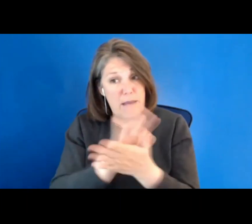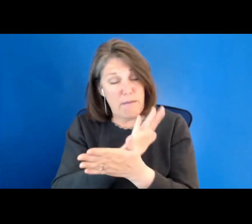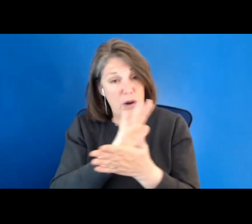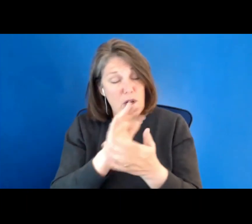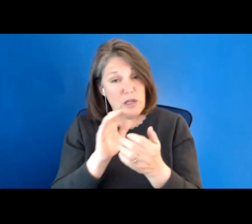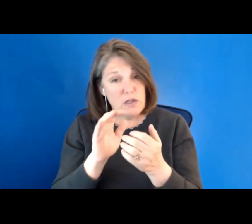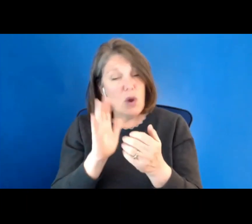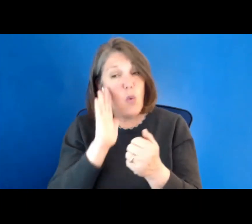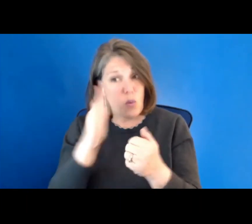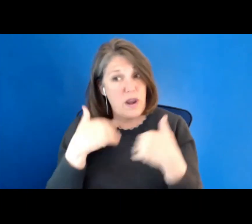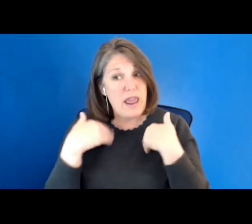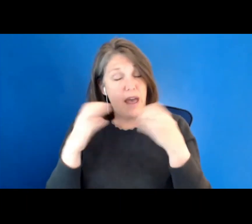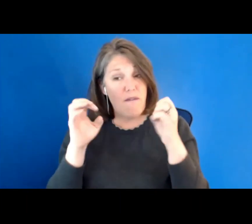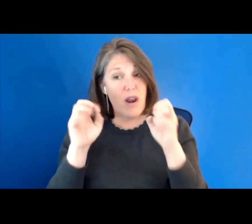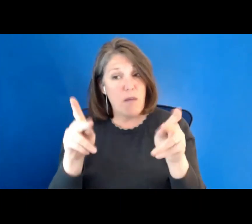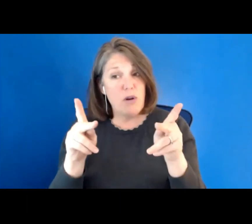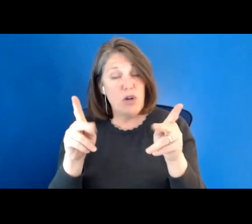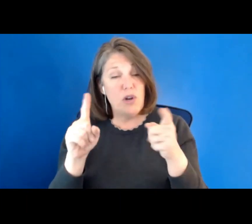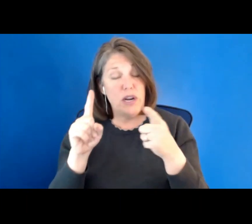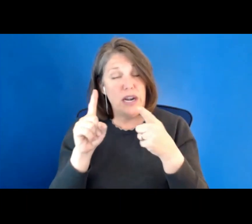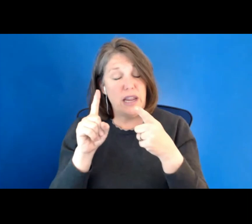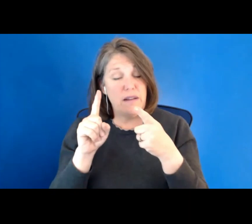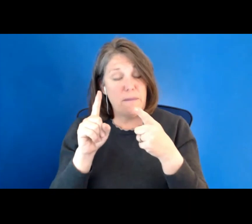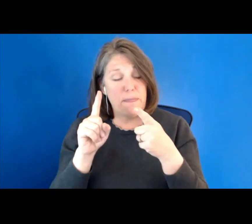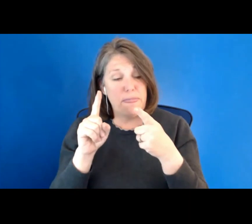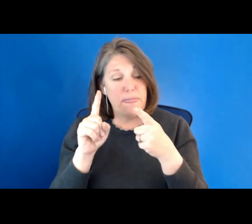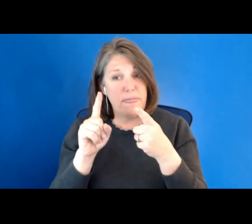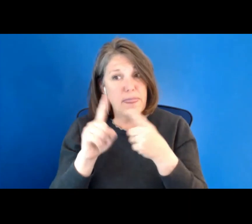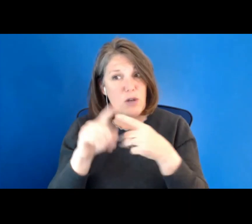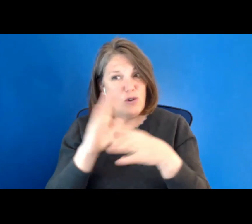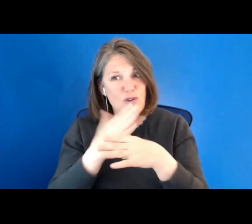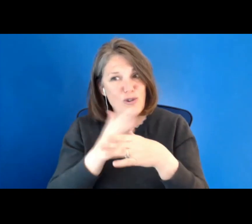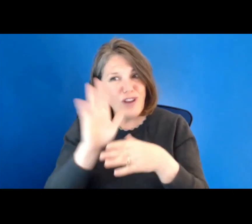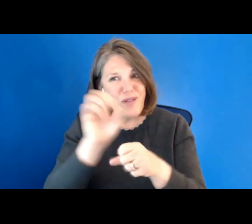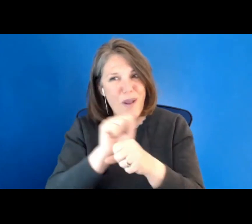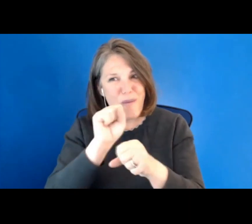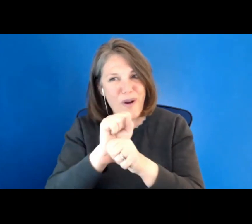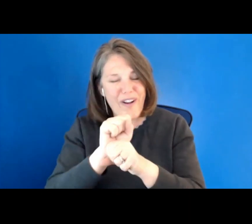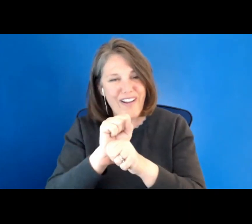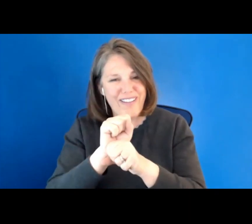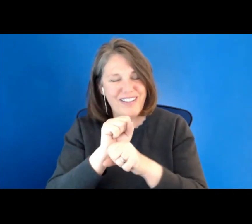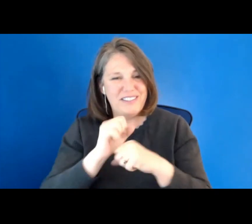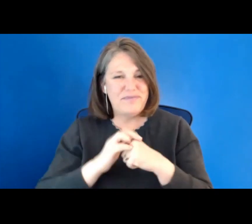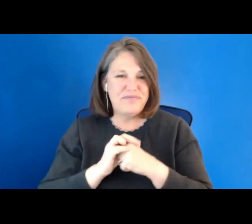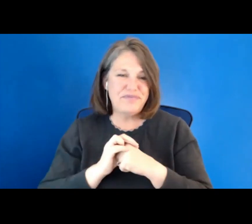an opportunity 17:49:43 to share their work when there was